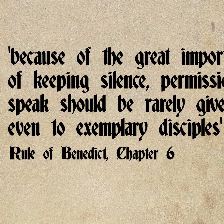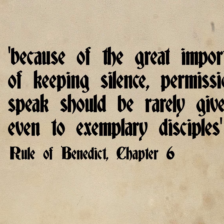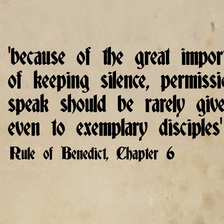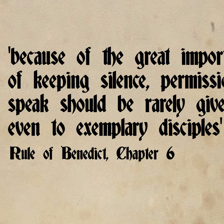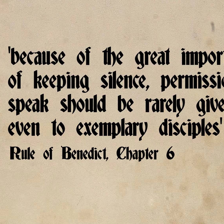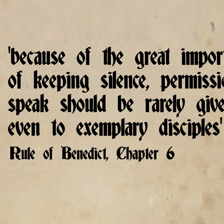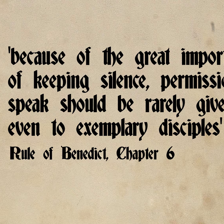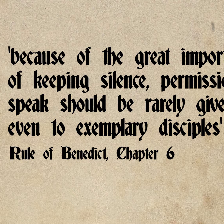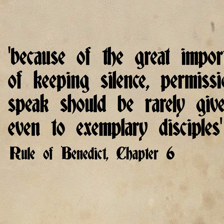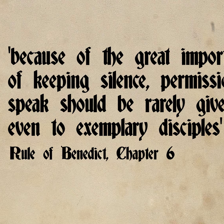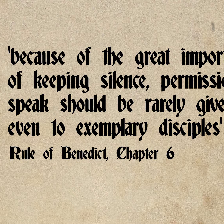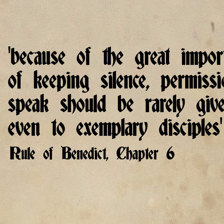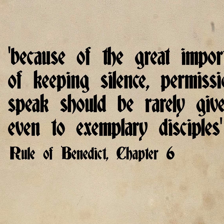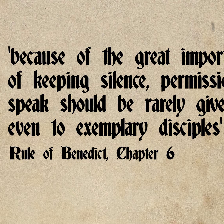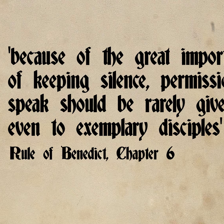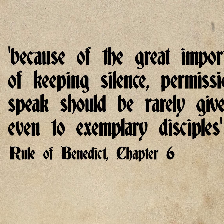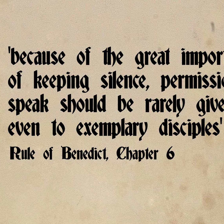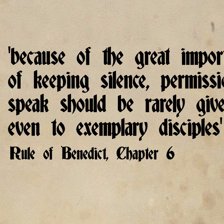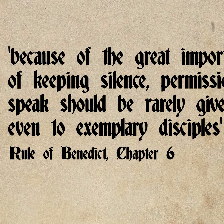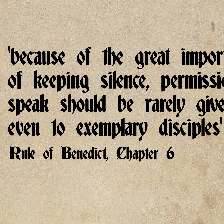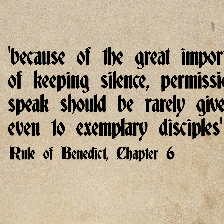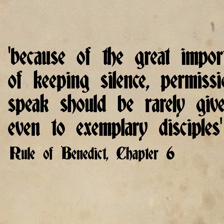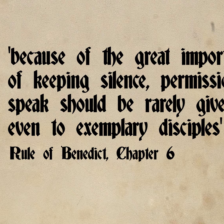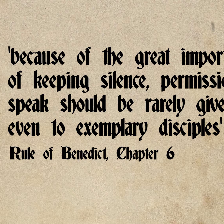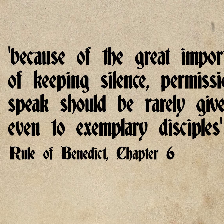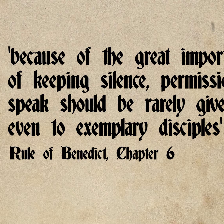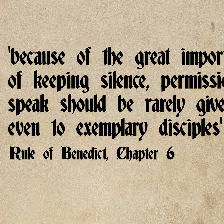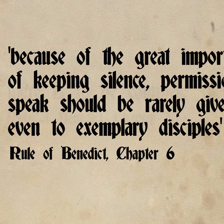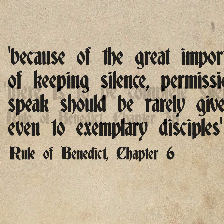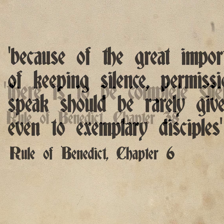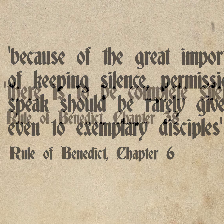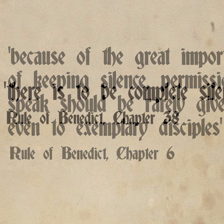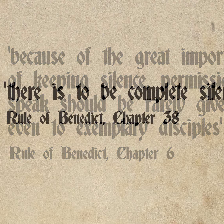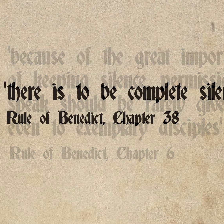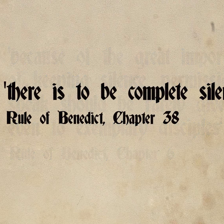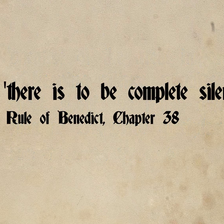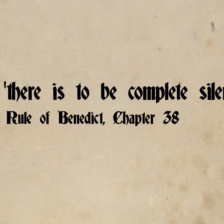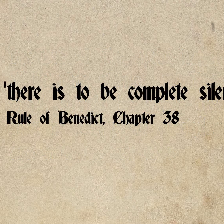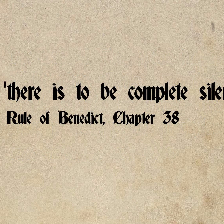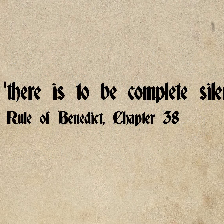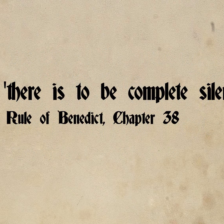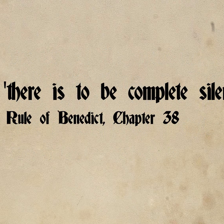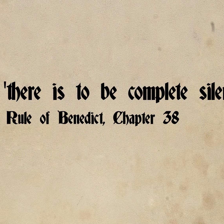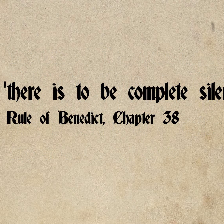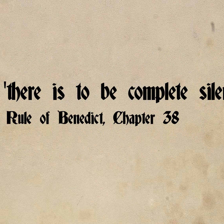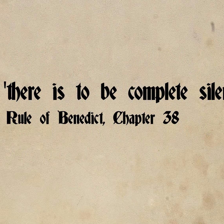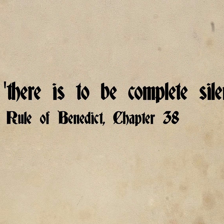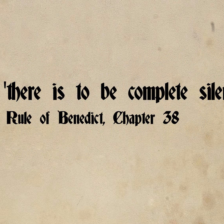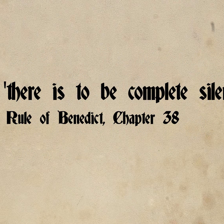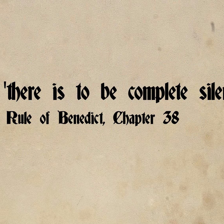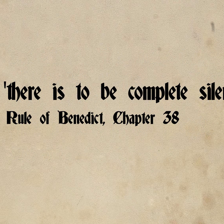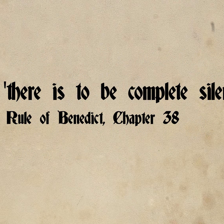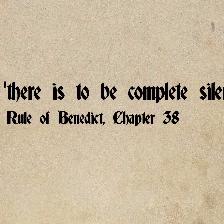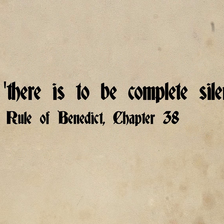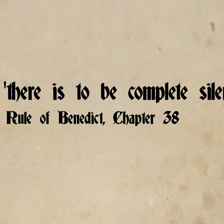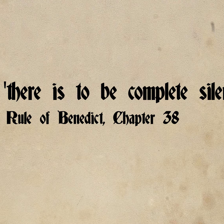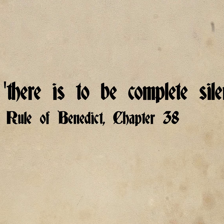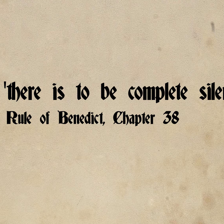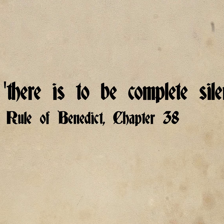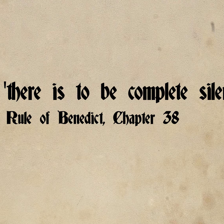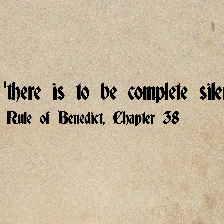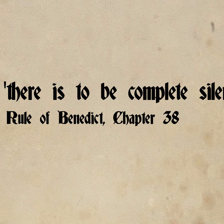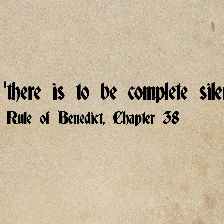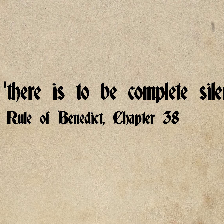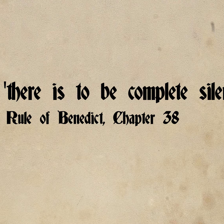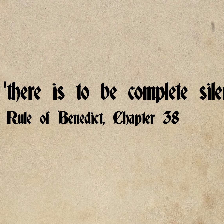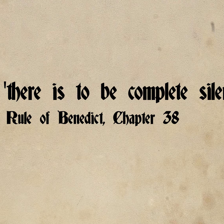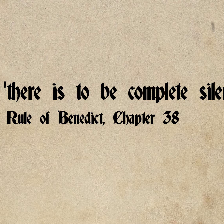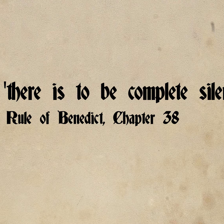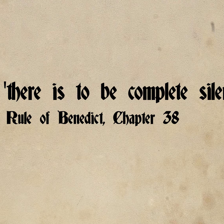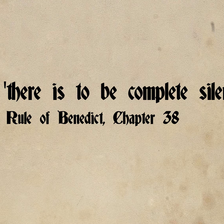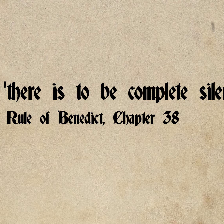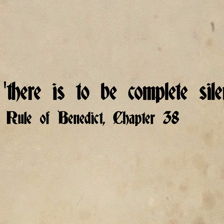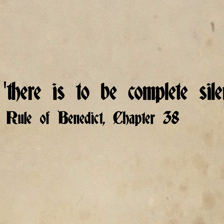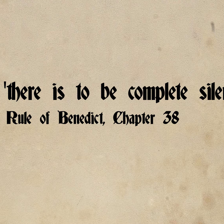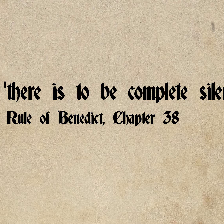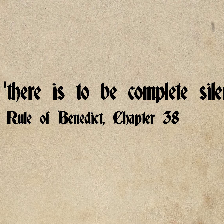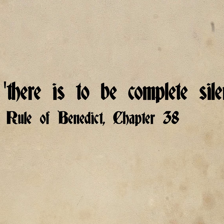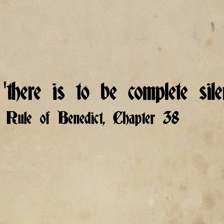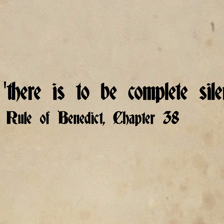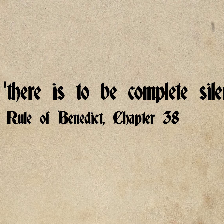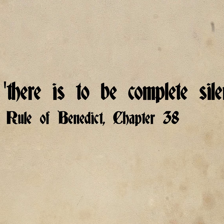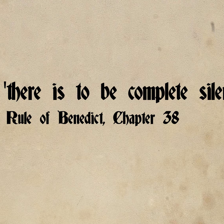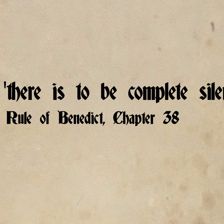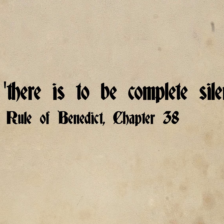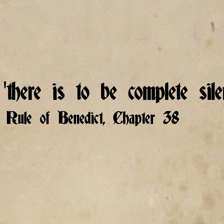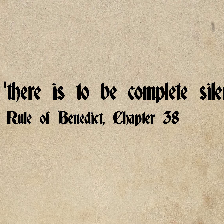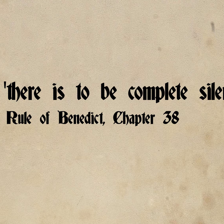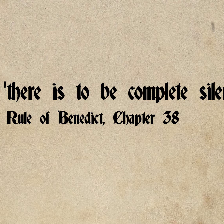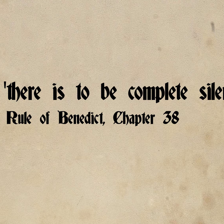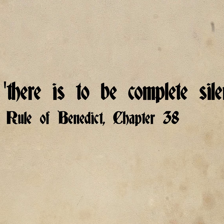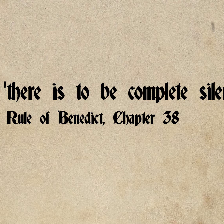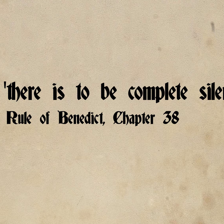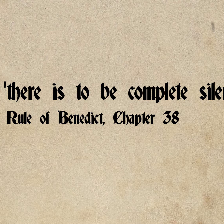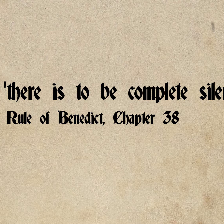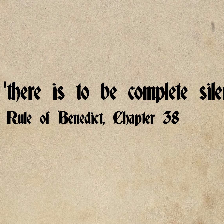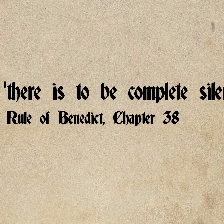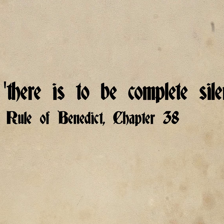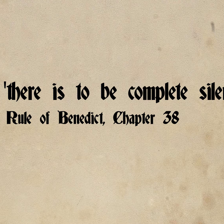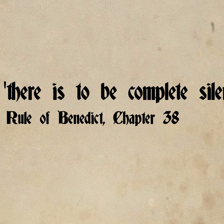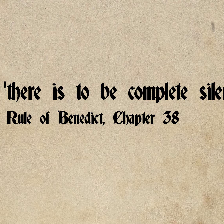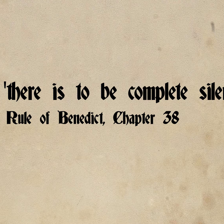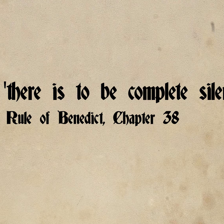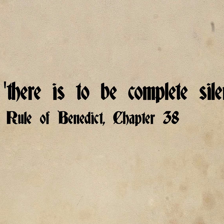Later, when discussing meal times in chapter 38, Benedict writes that excepting the monk giving the reading, 'there is to be complete silence'